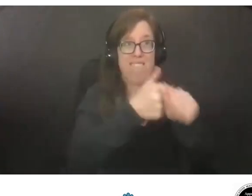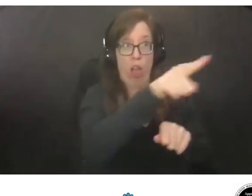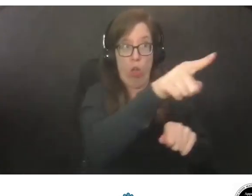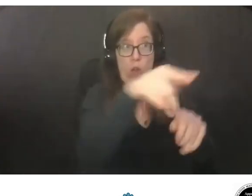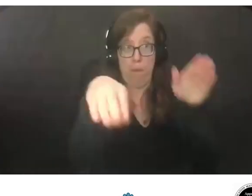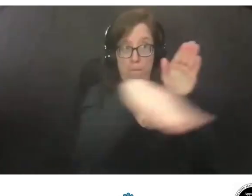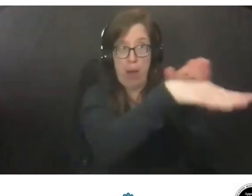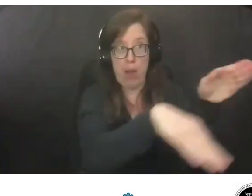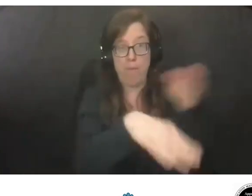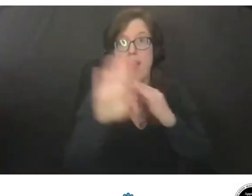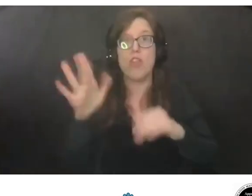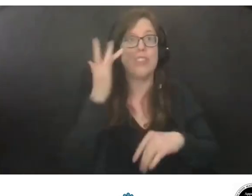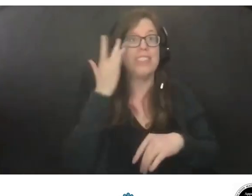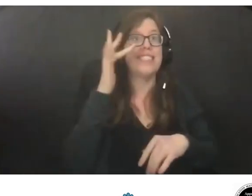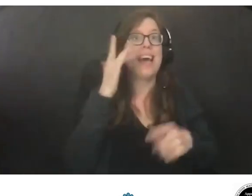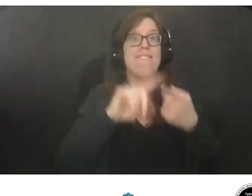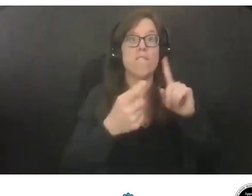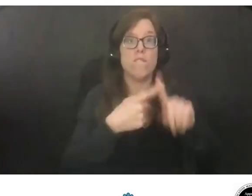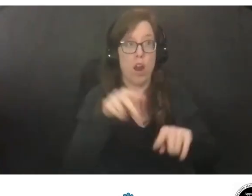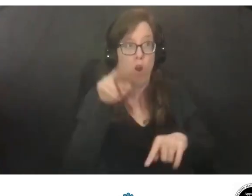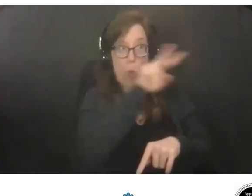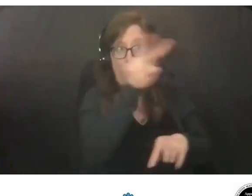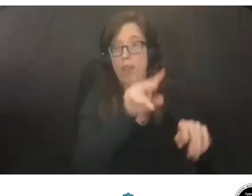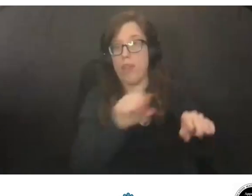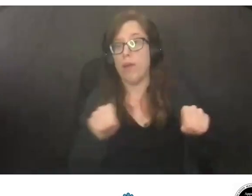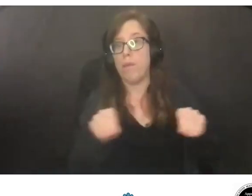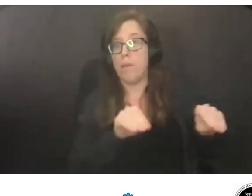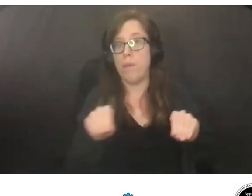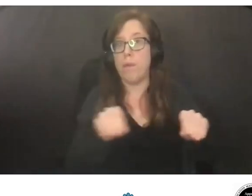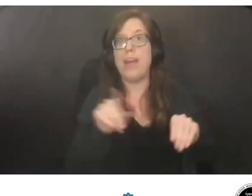Like, the sighted friends are...are watching and moving the ball around, and he's tactically